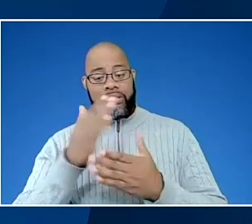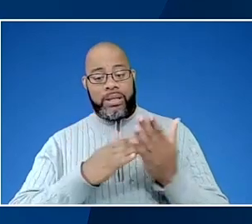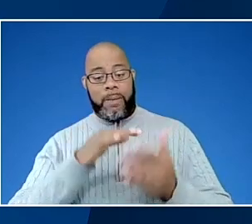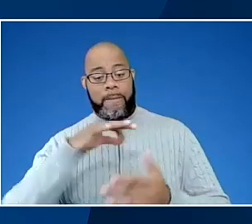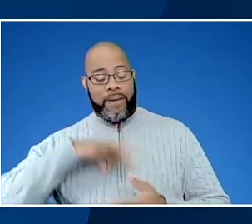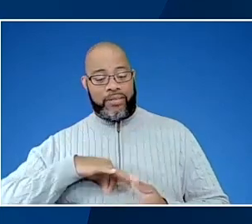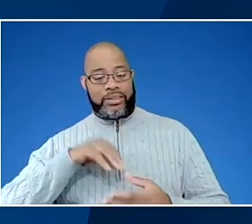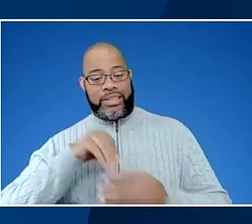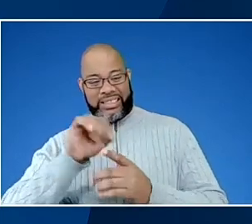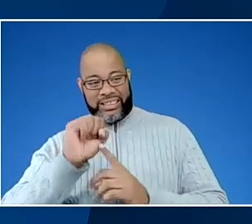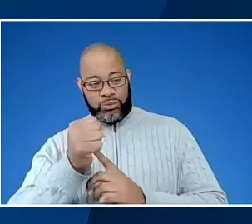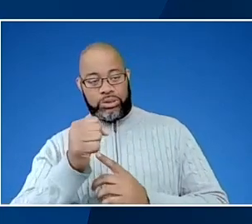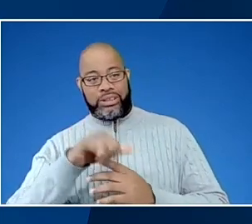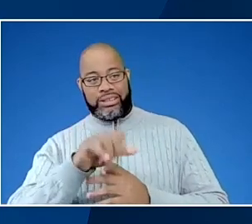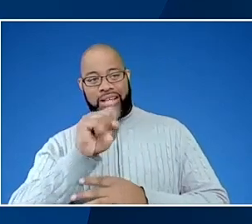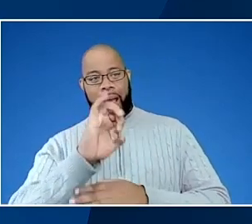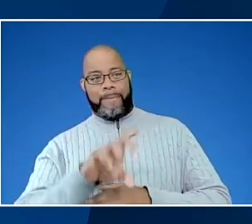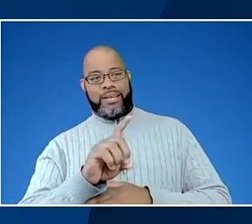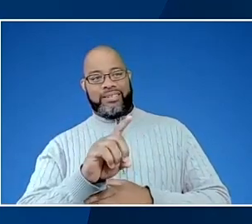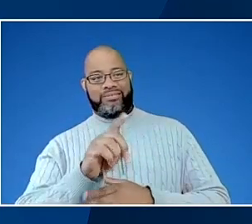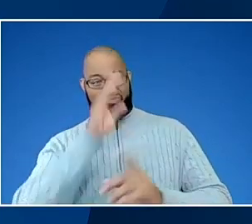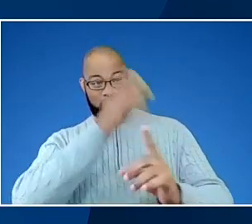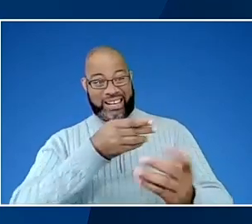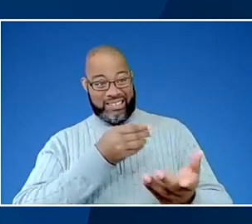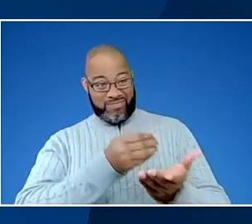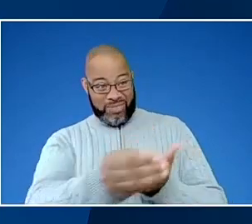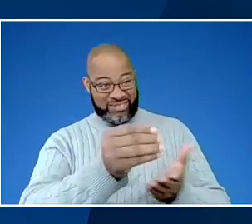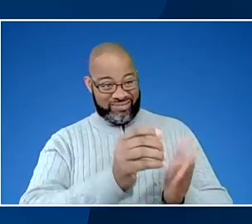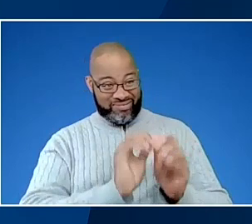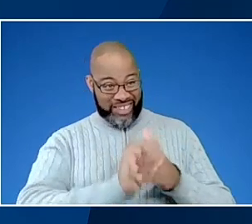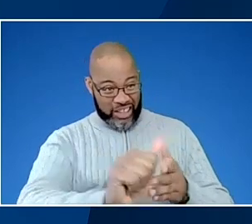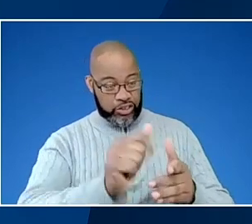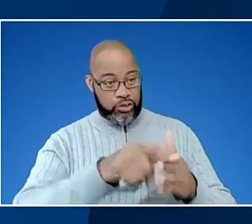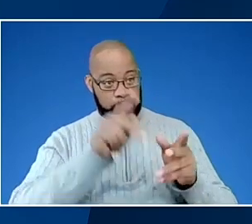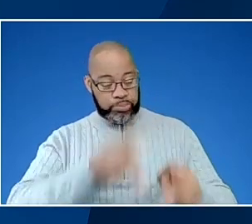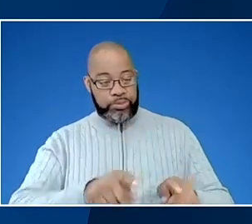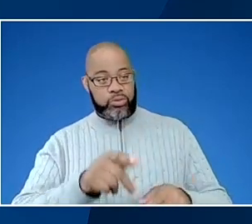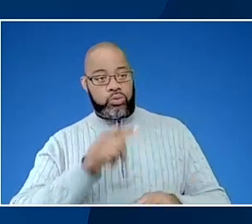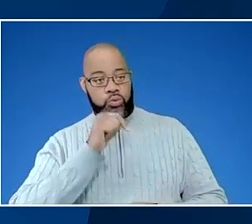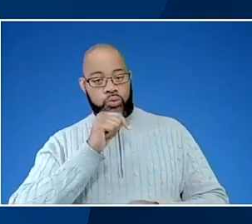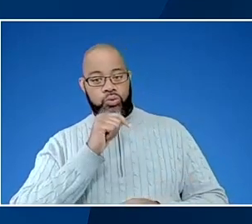stipends in the form of direct cash from being awarded to our participants who is not an eligible non-citizen.